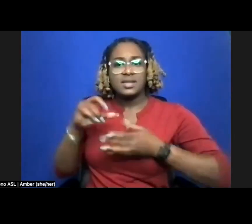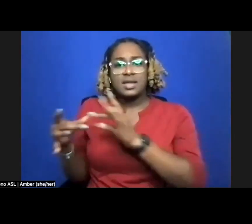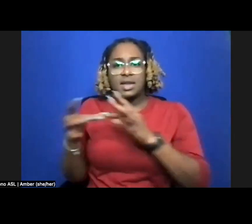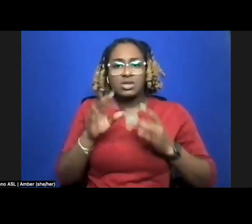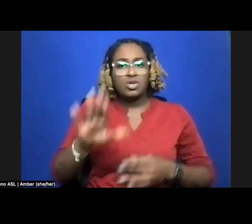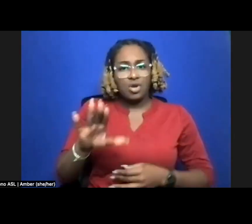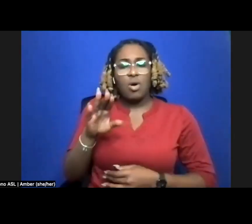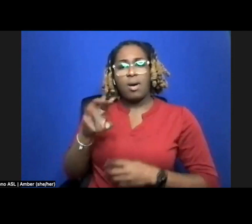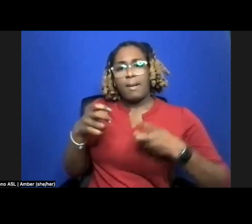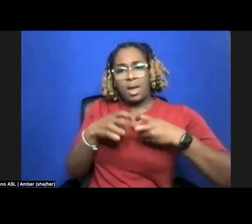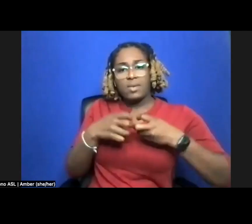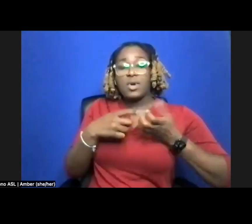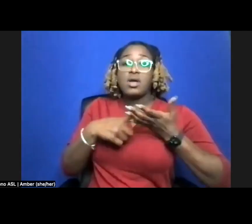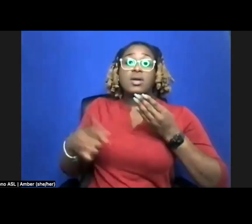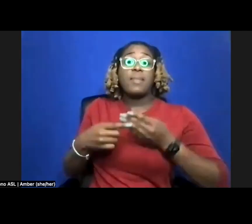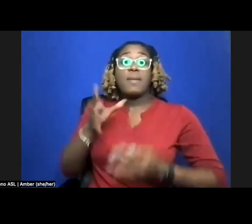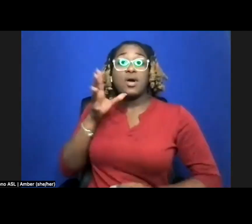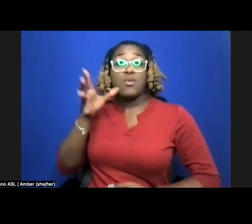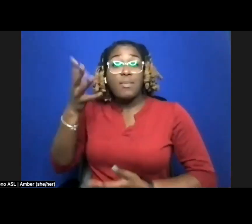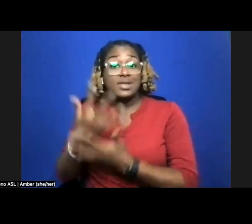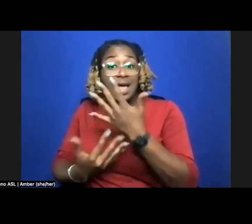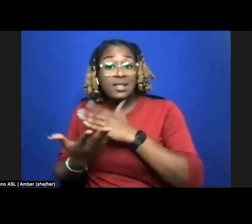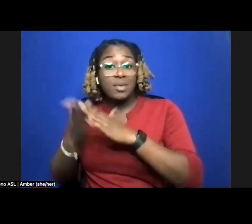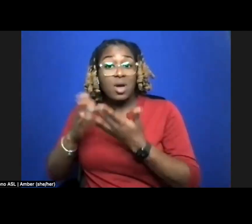about my grandmother’s hands because they became cracked by bleach//ammonia